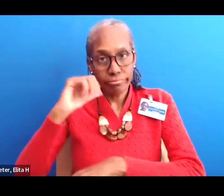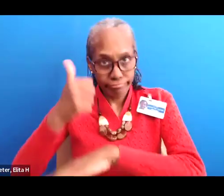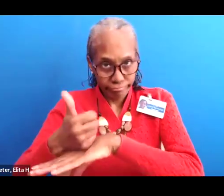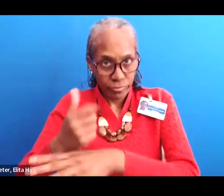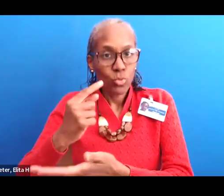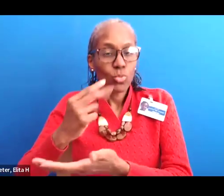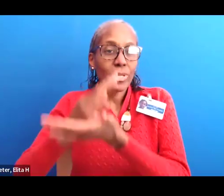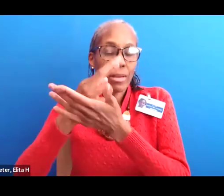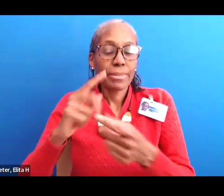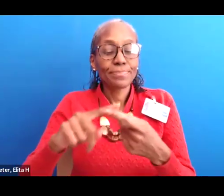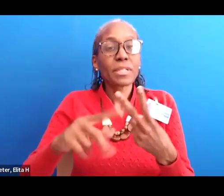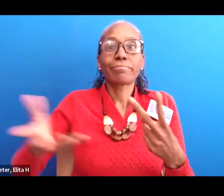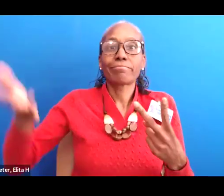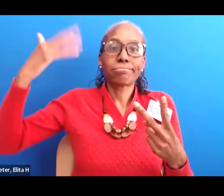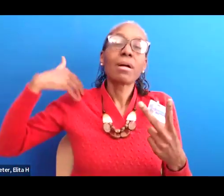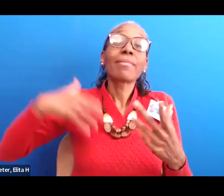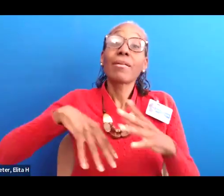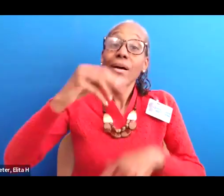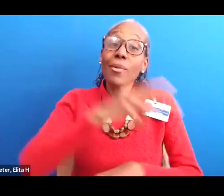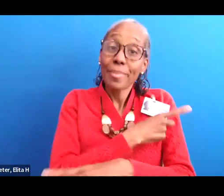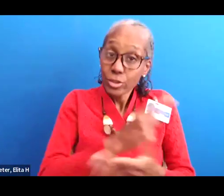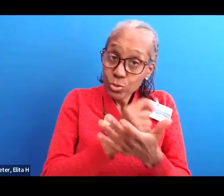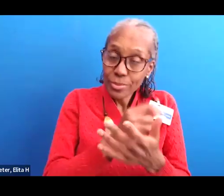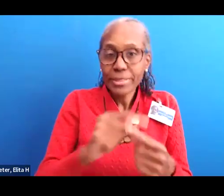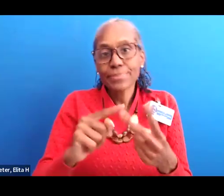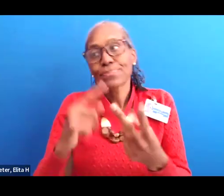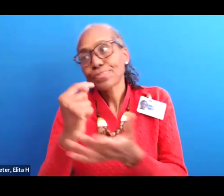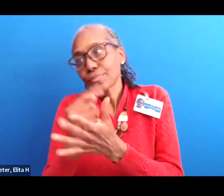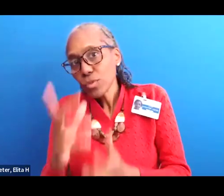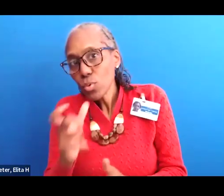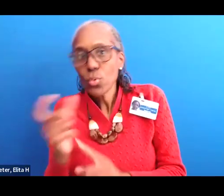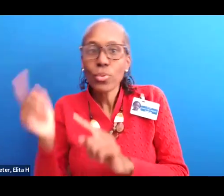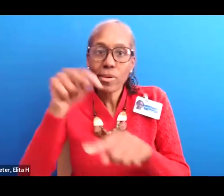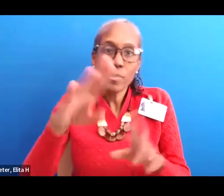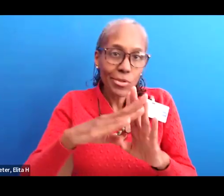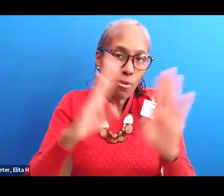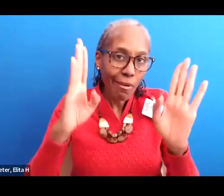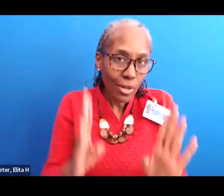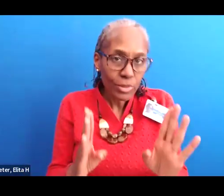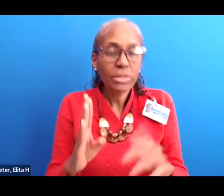If you have it a while ago, there's outpatient treatments, there are therapists that will come to your home, your physician